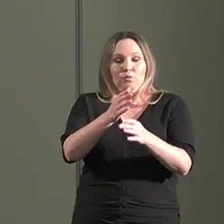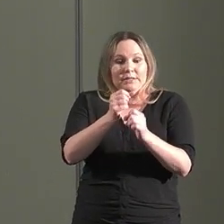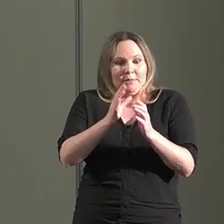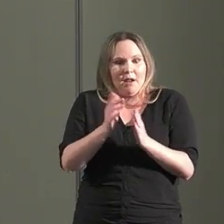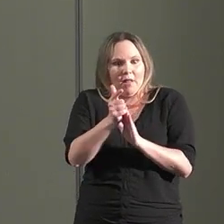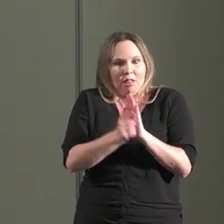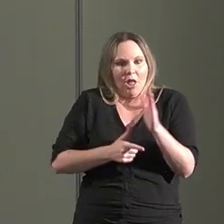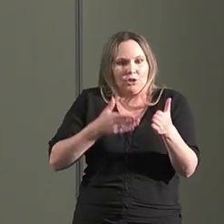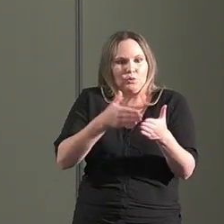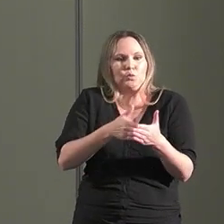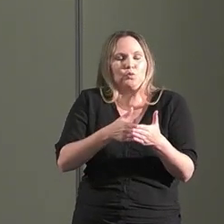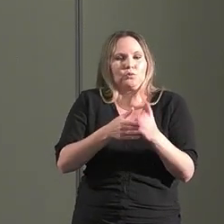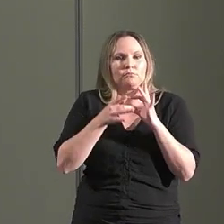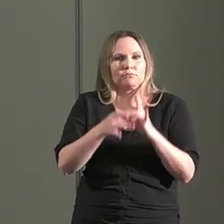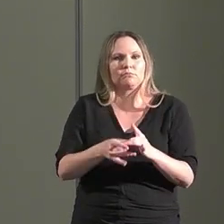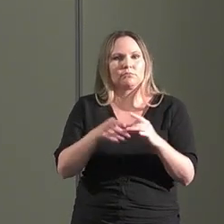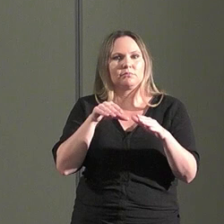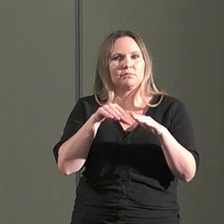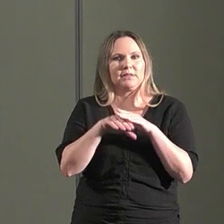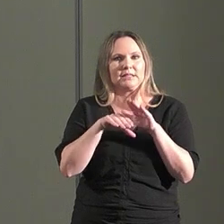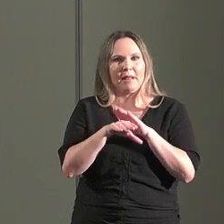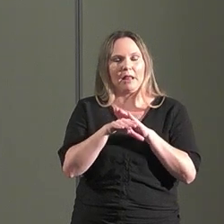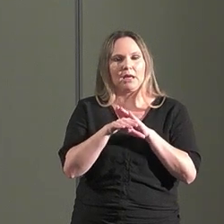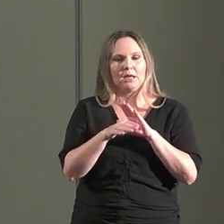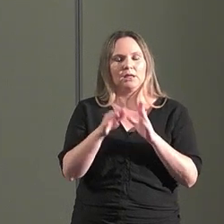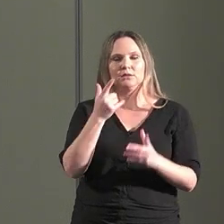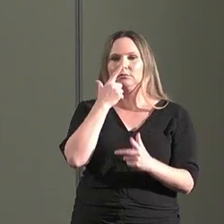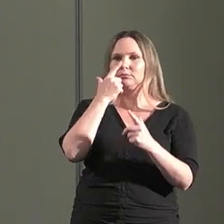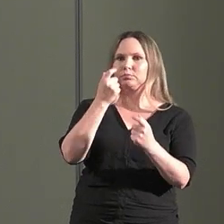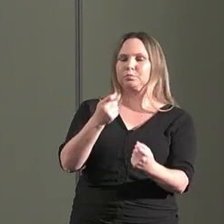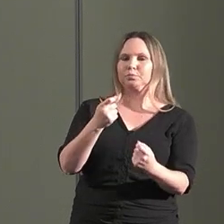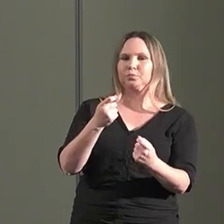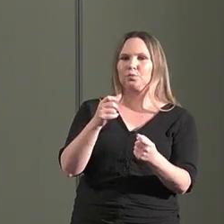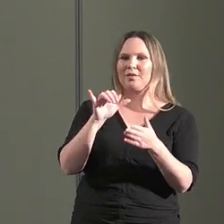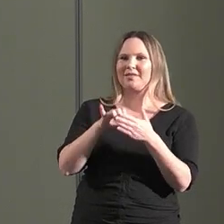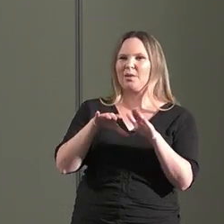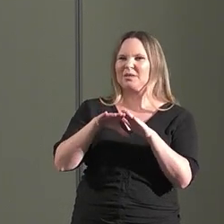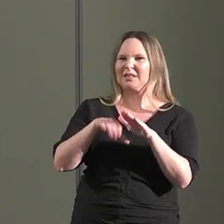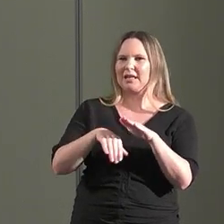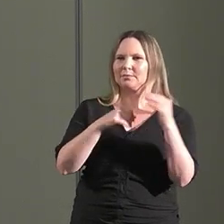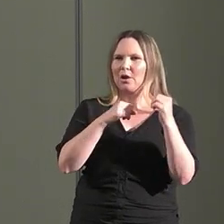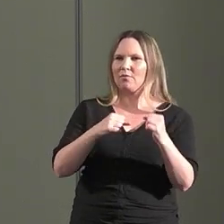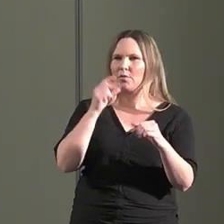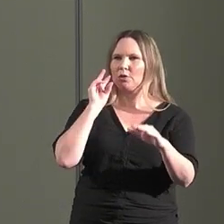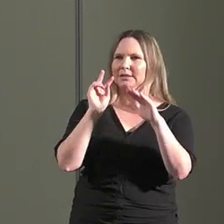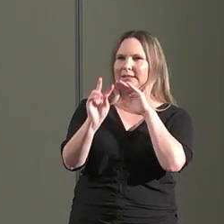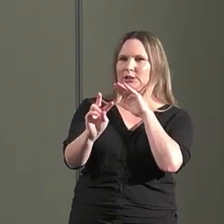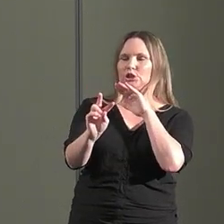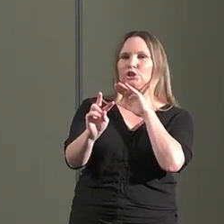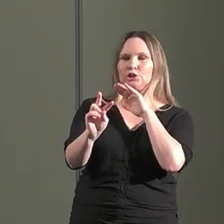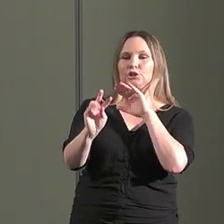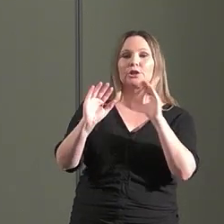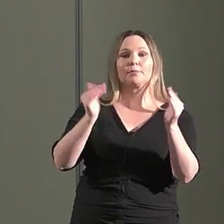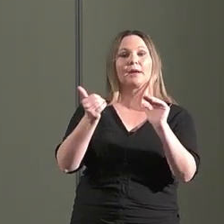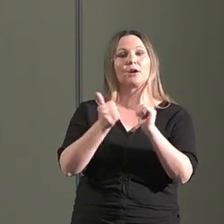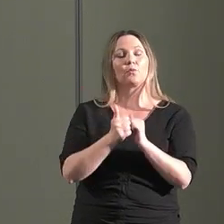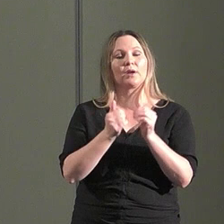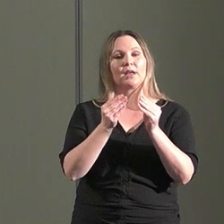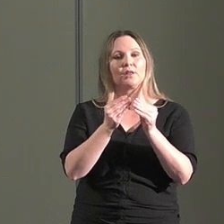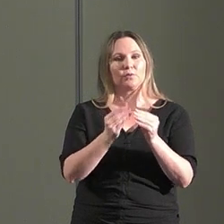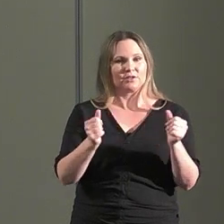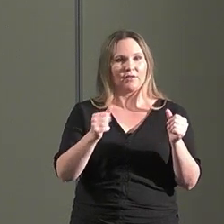And interestingly that was much a less powerful predictor than having resolved OCR Complaint